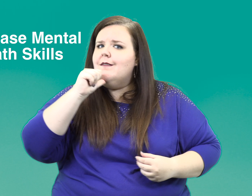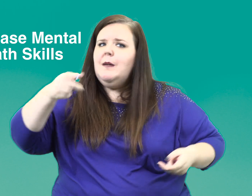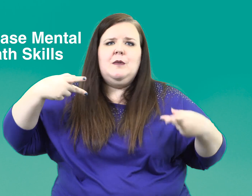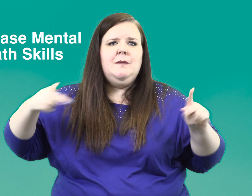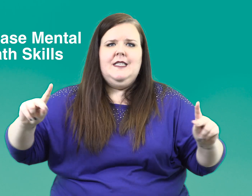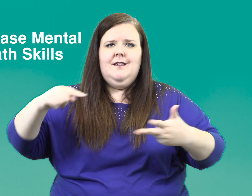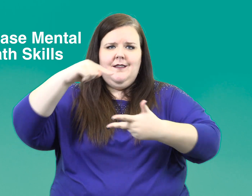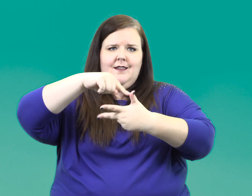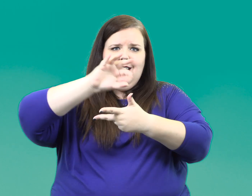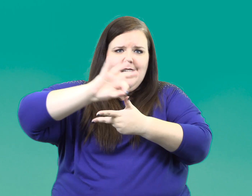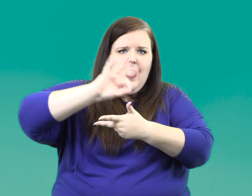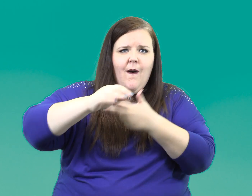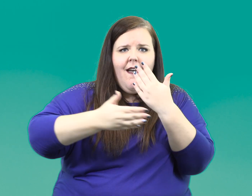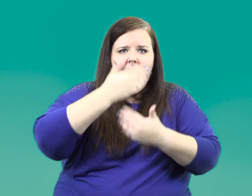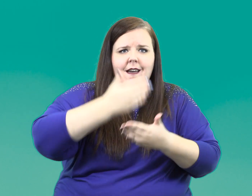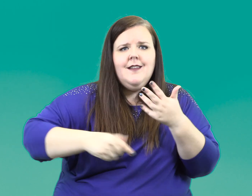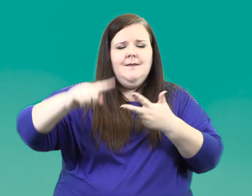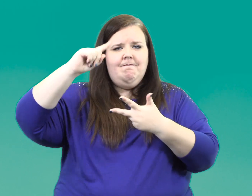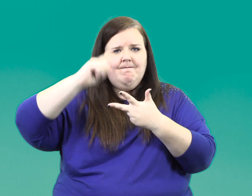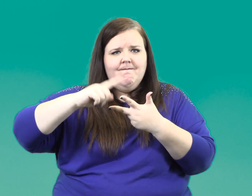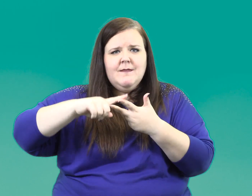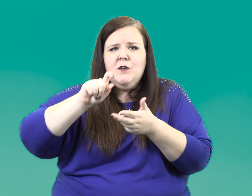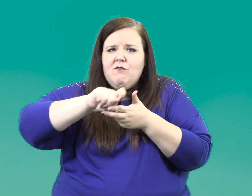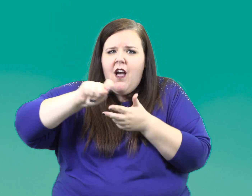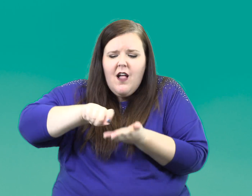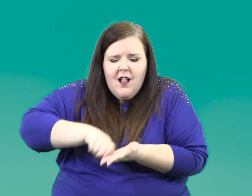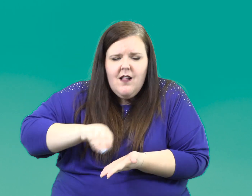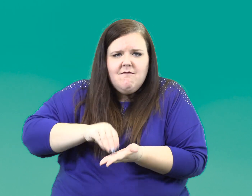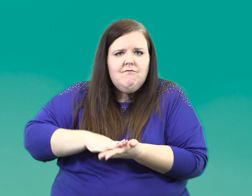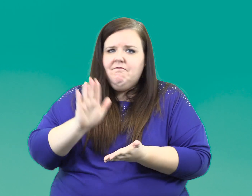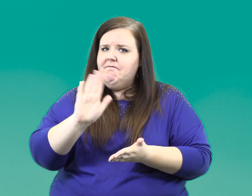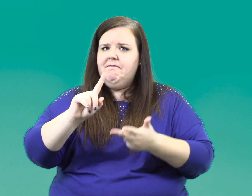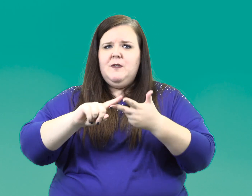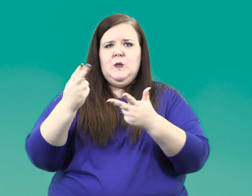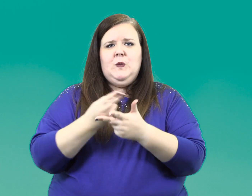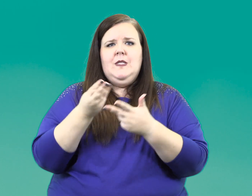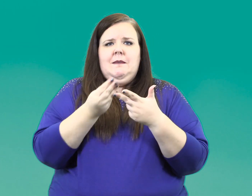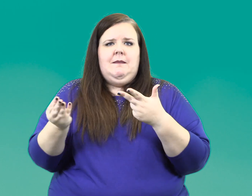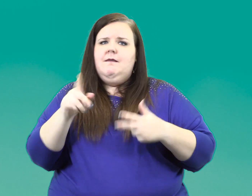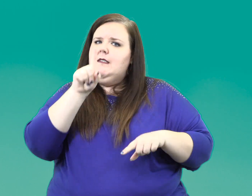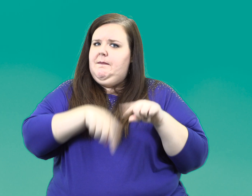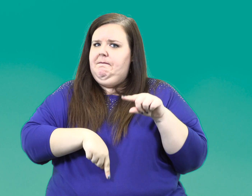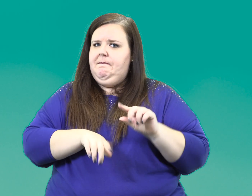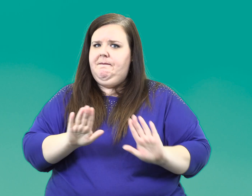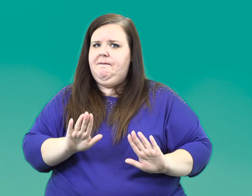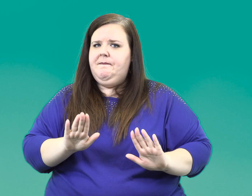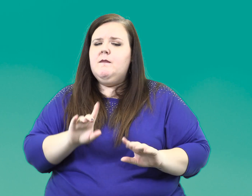The students are not permitted to count on their hands, write on paper, or use manipulatives.